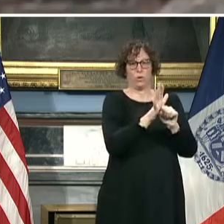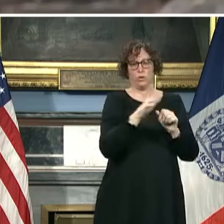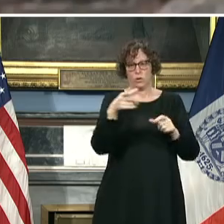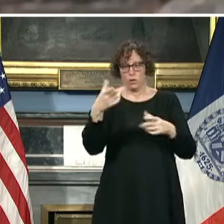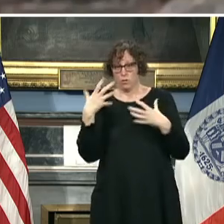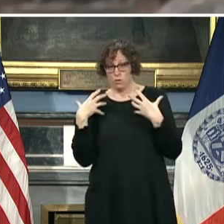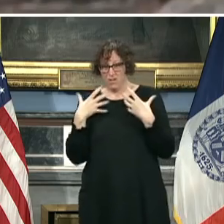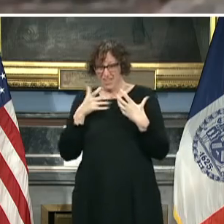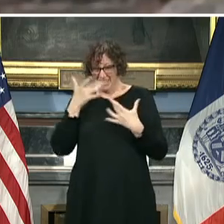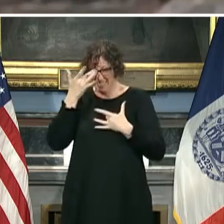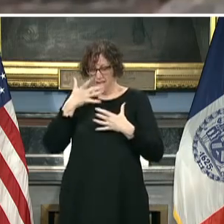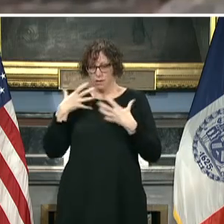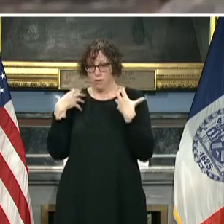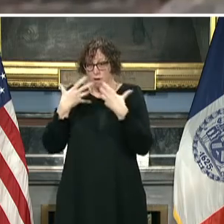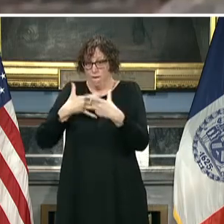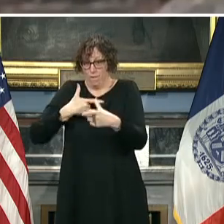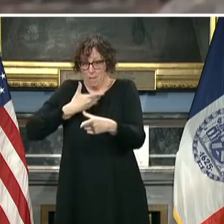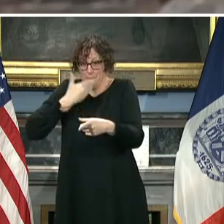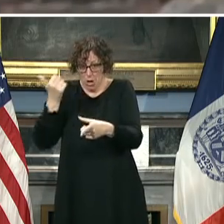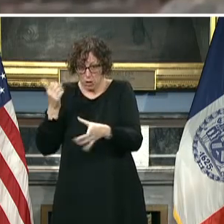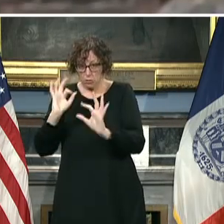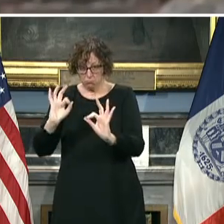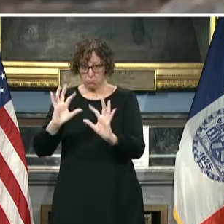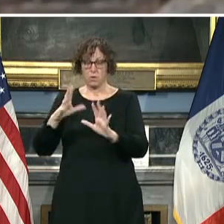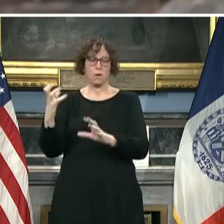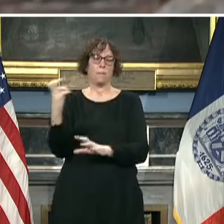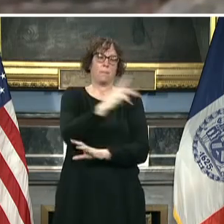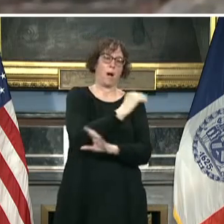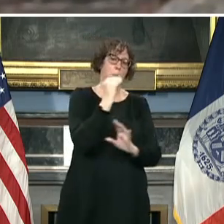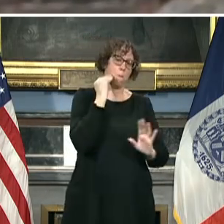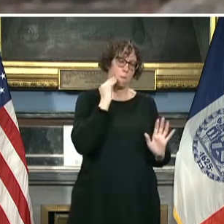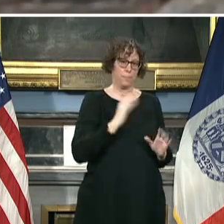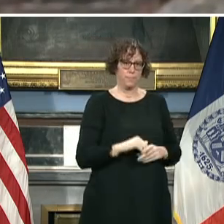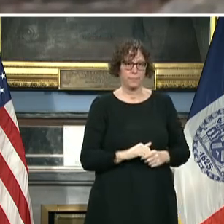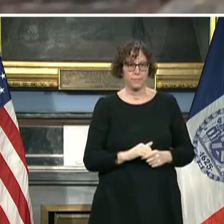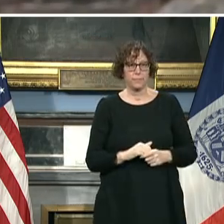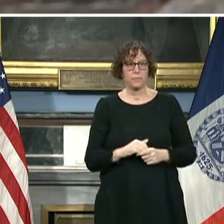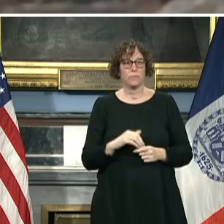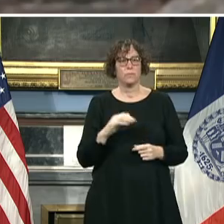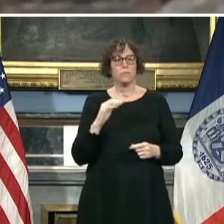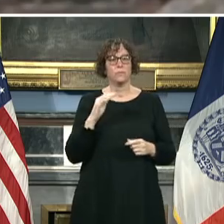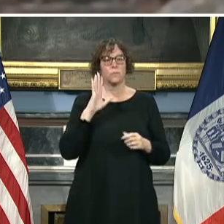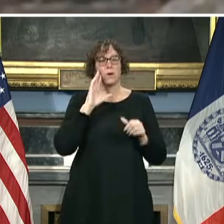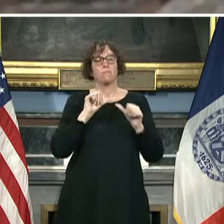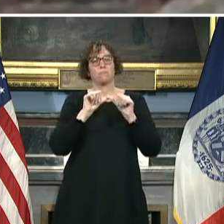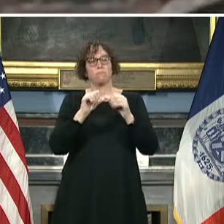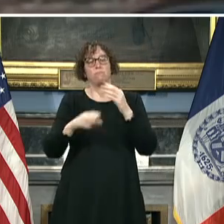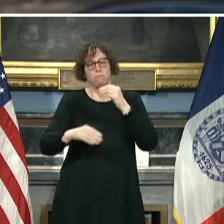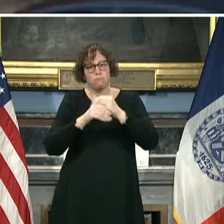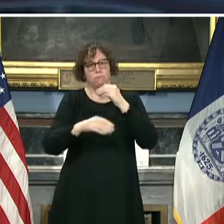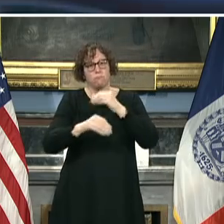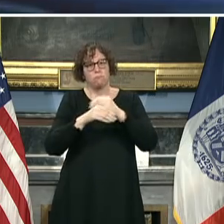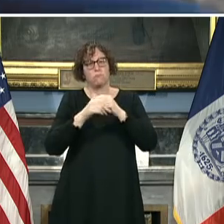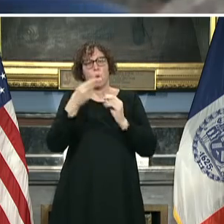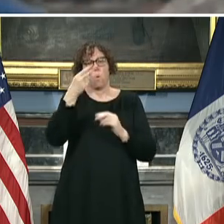FAMILIES. WE'VE GOT A LOT OF HOTELS UP AND RUNNING FOR PEOPLE WHO NEED ISOLATION. IT'S GOINTOG BE -- WHEN ALL IS SAID AND DONE, I